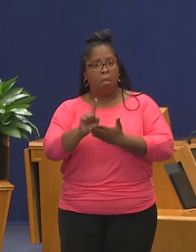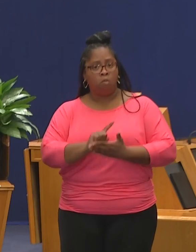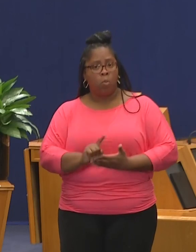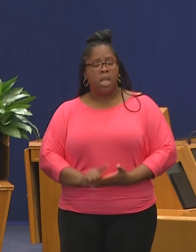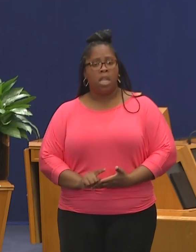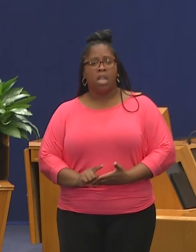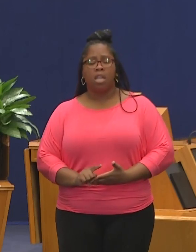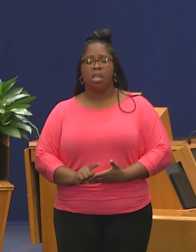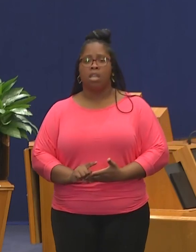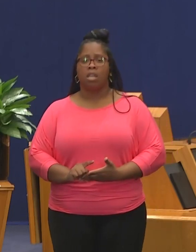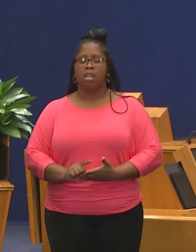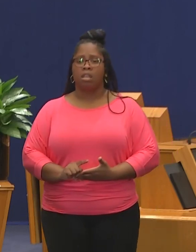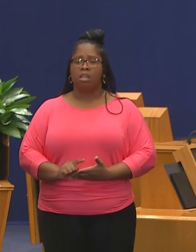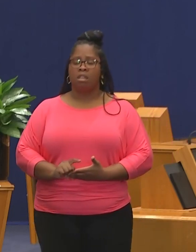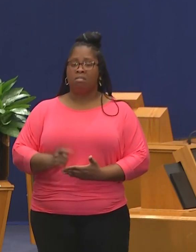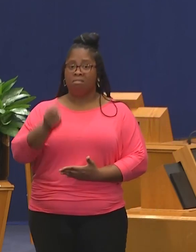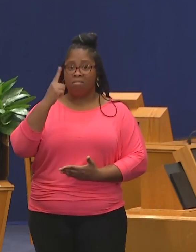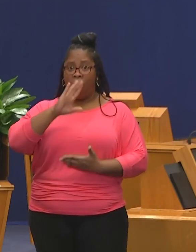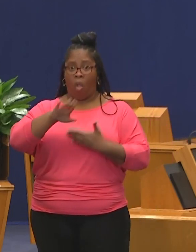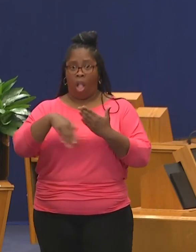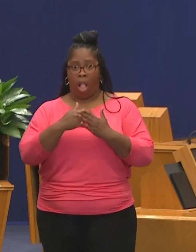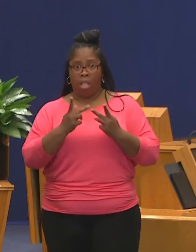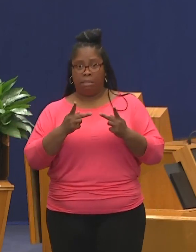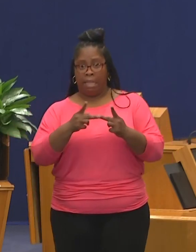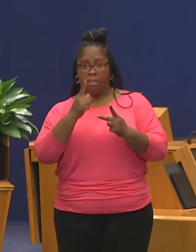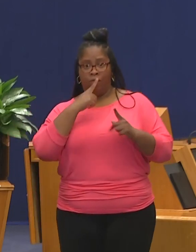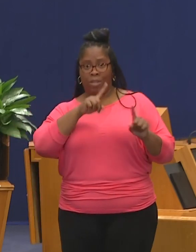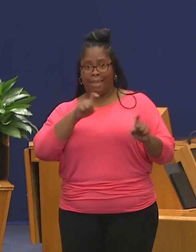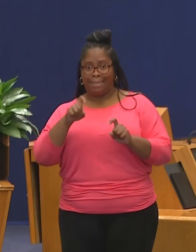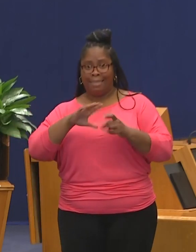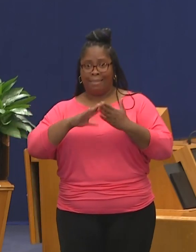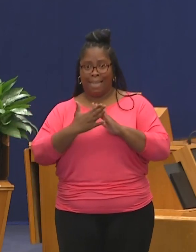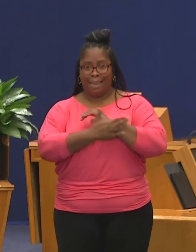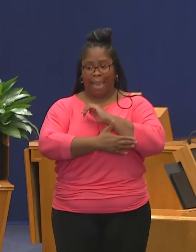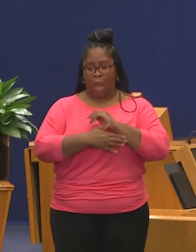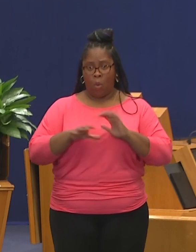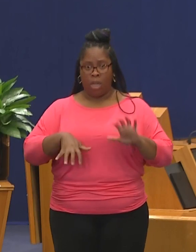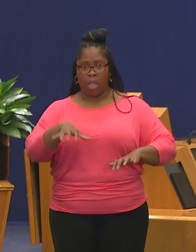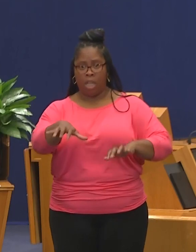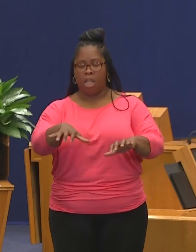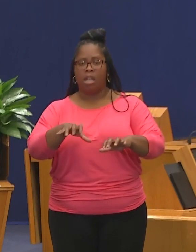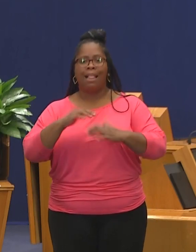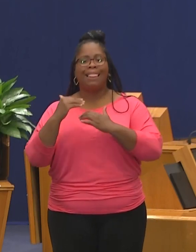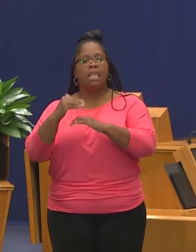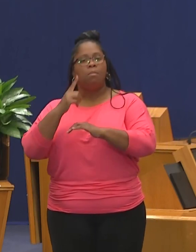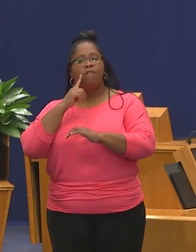TO IMPROVE EVERY WEEK HERE. PLEASE NOTE THAT ALL OF THE COUNTY TESTING SITES AND THE